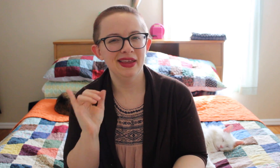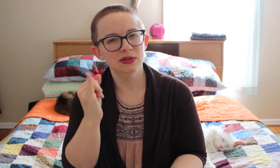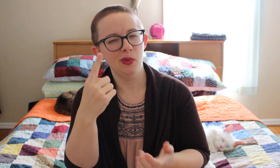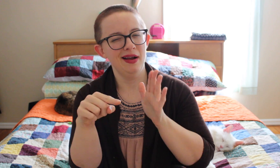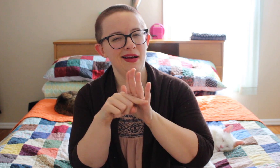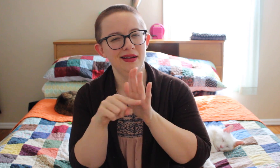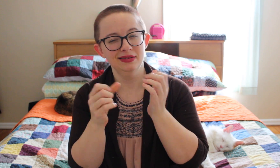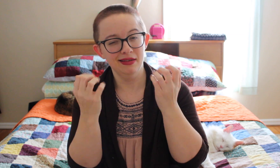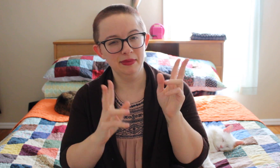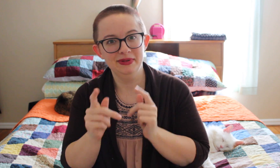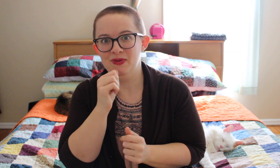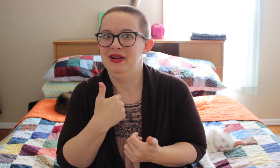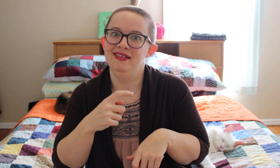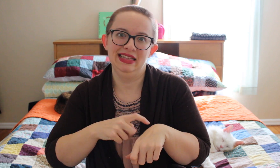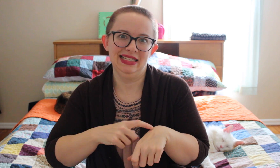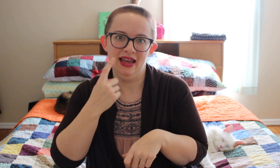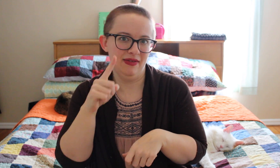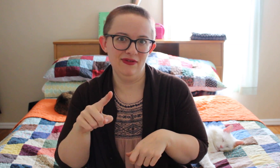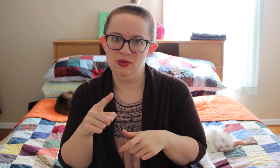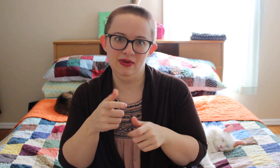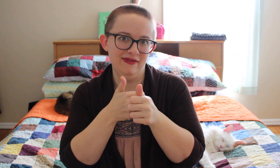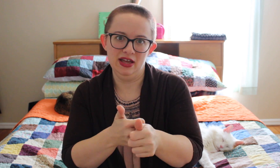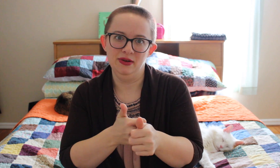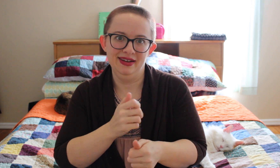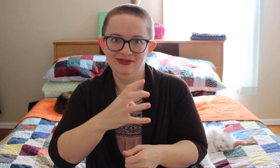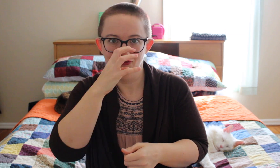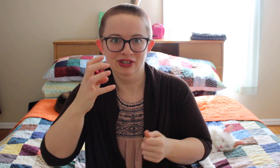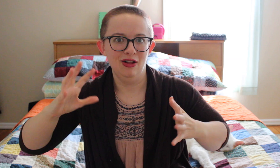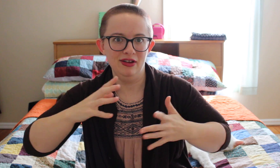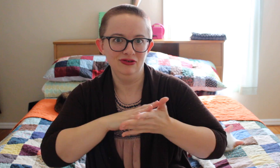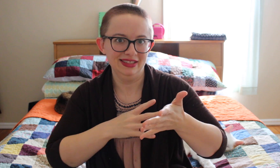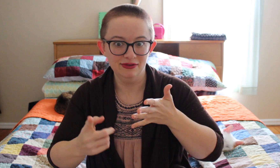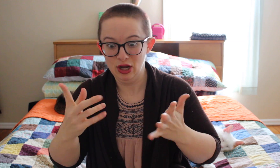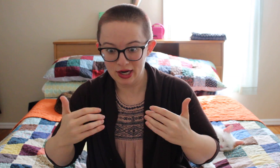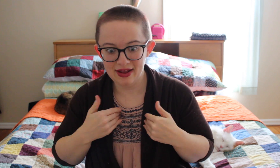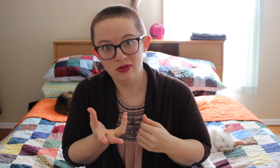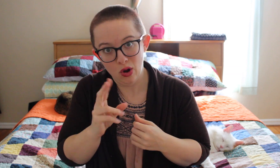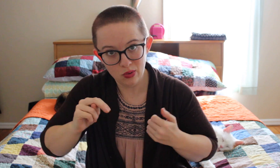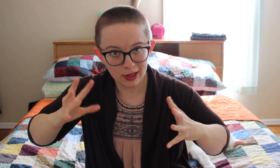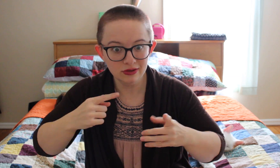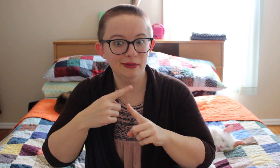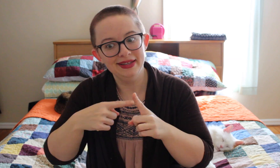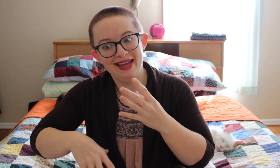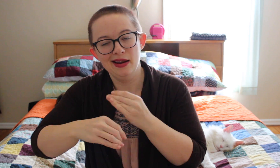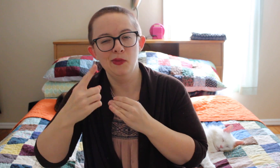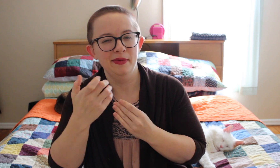So I think that's kind of one kind a lot of people just don't have time to follow a really strict laundry routine since you already have your own laundry,